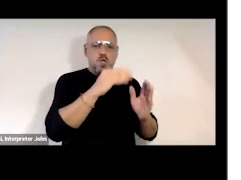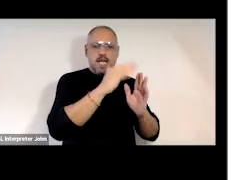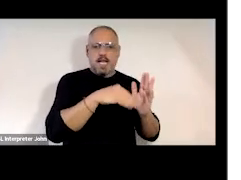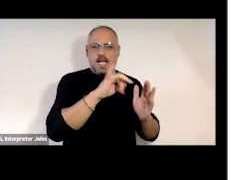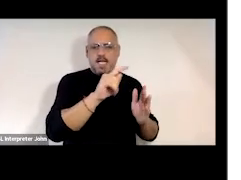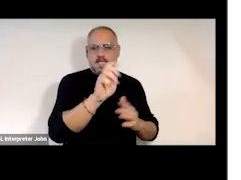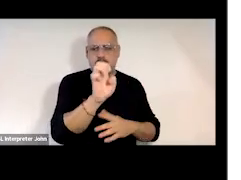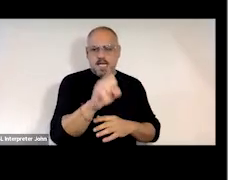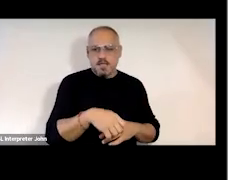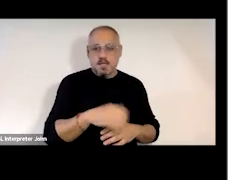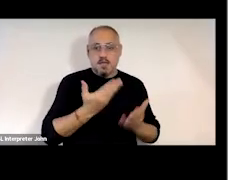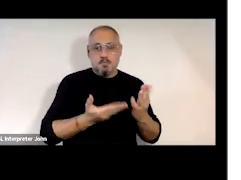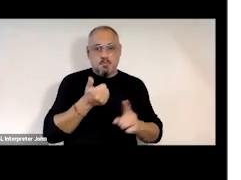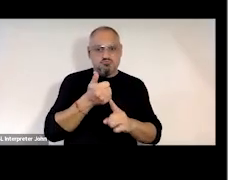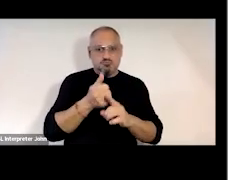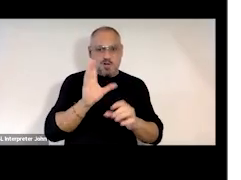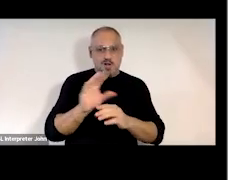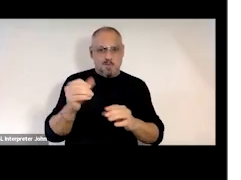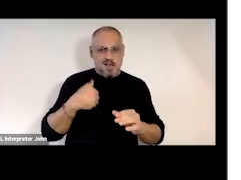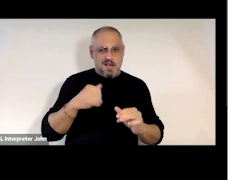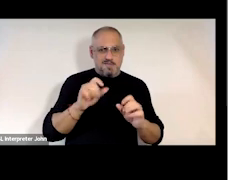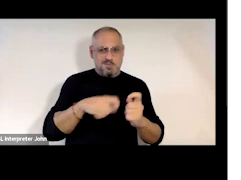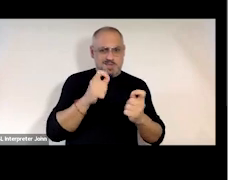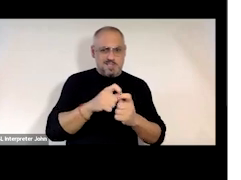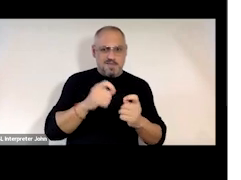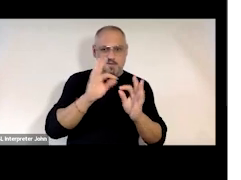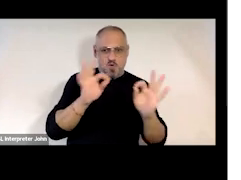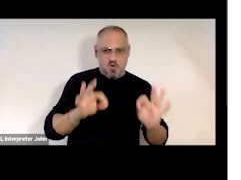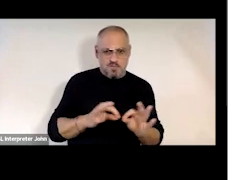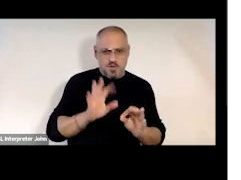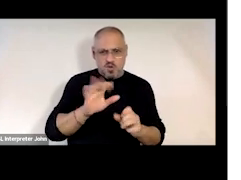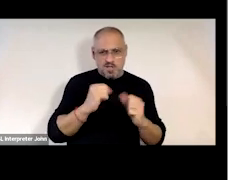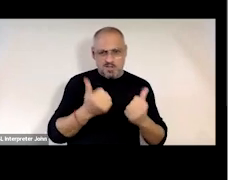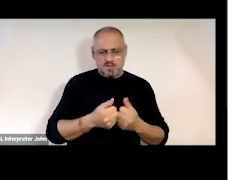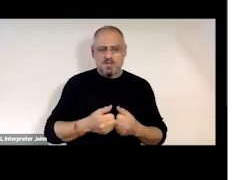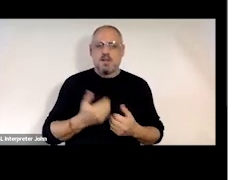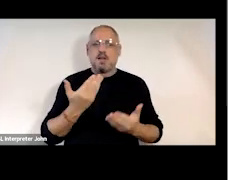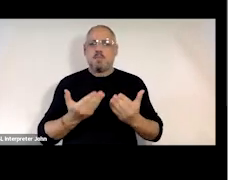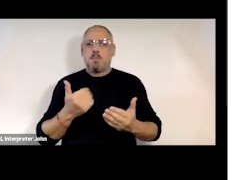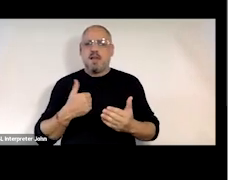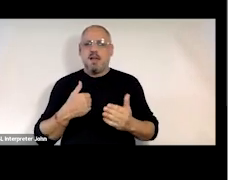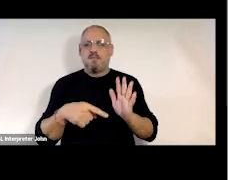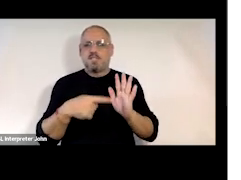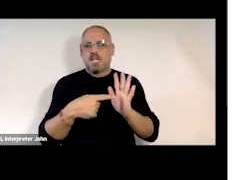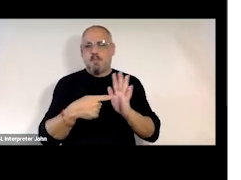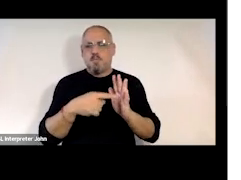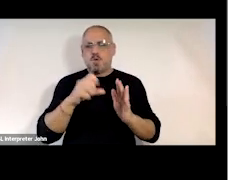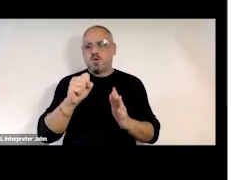You may have a specific intake form for your agency. You may have the sample SOAR referral form